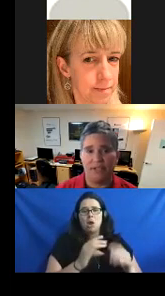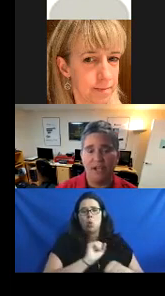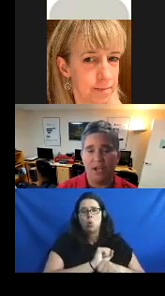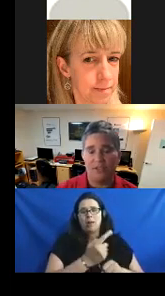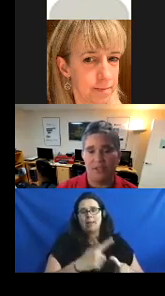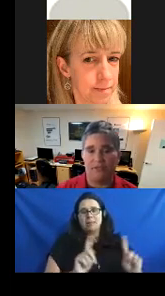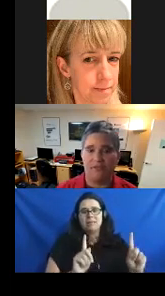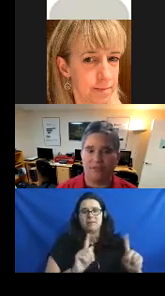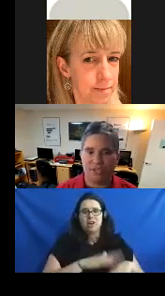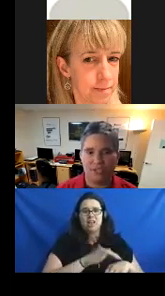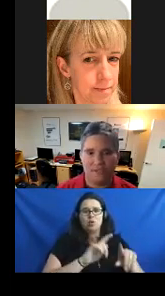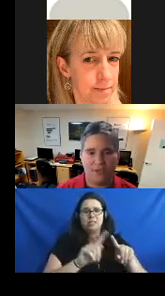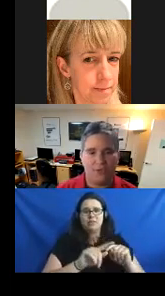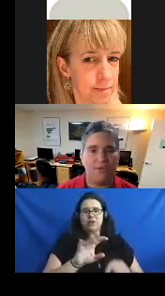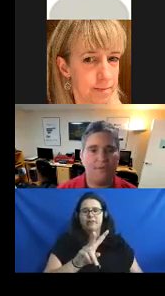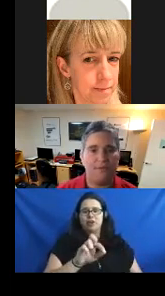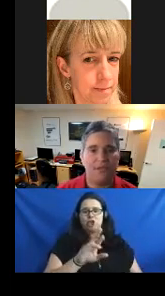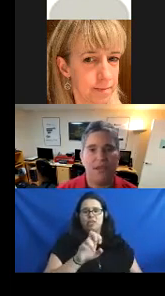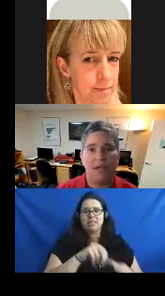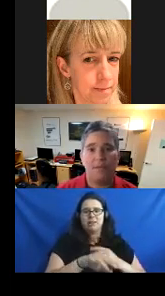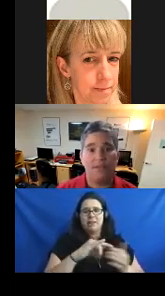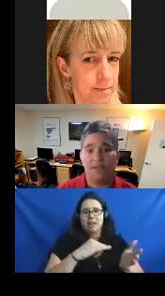DIFFERENT ON THE DIFFERENT VERSIONS OF ANDROID.